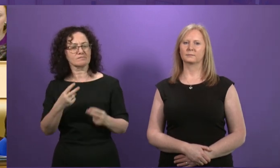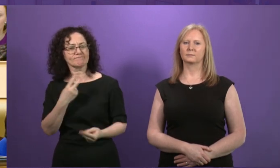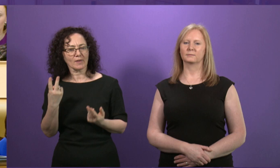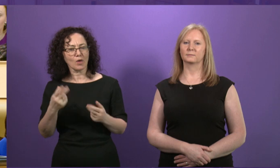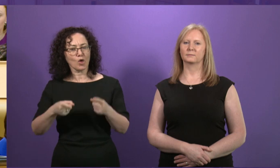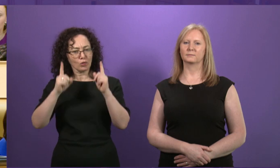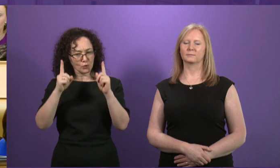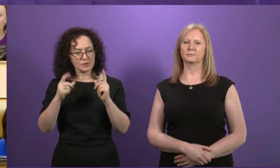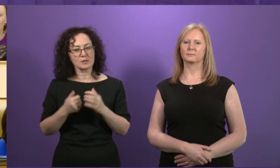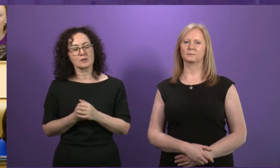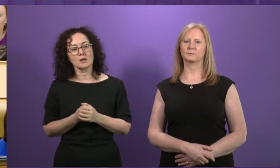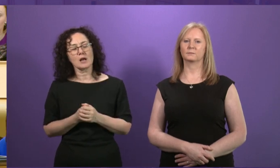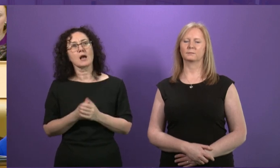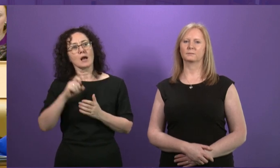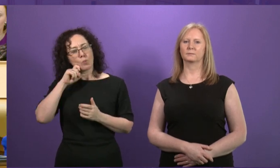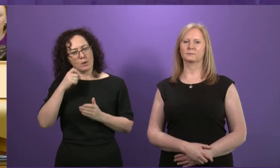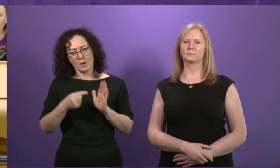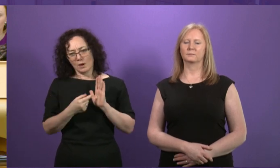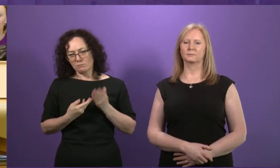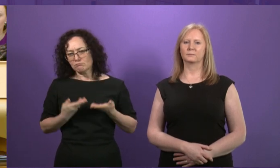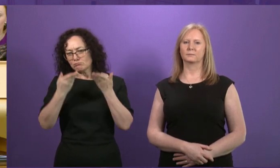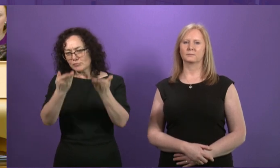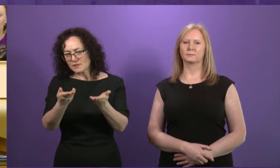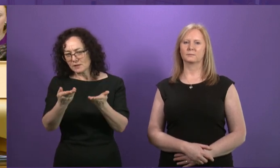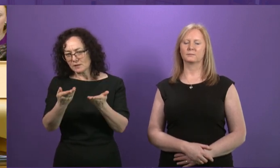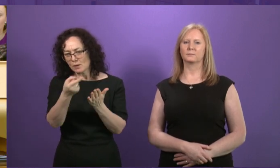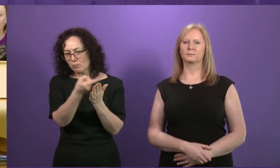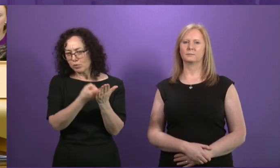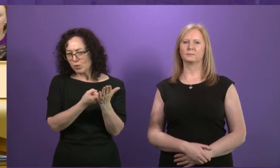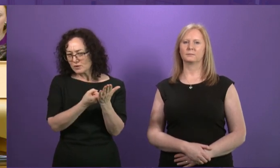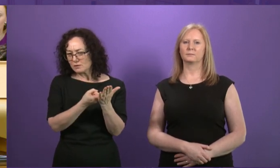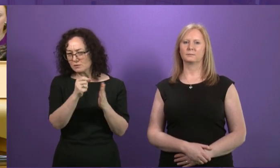they aim to present proposals to their respective boards in the coming months. It would be premature